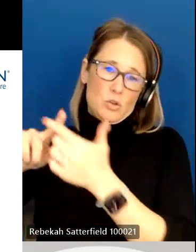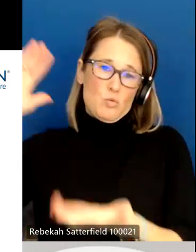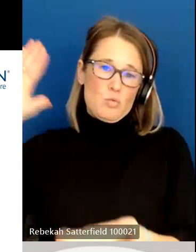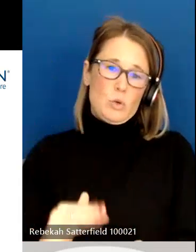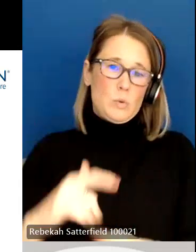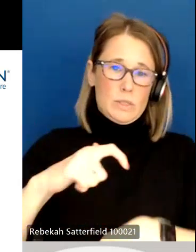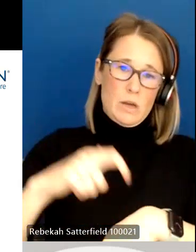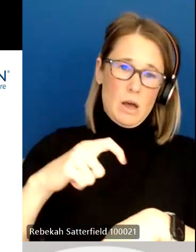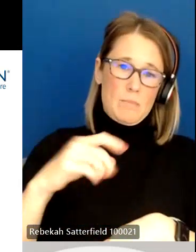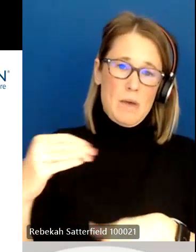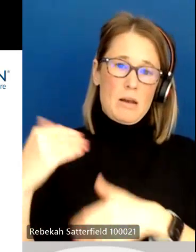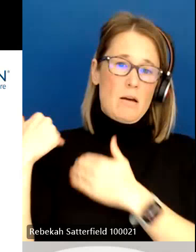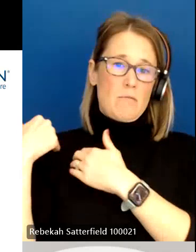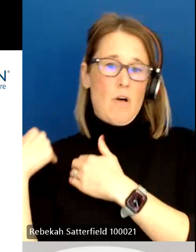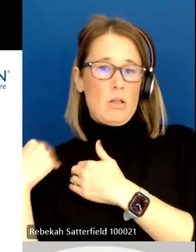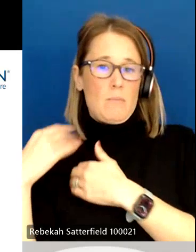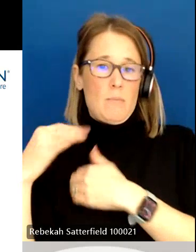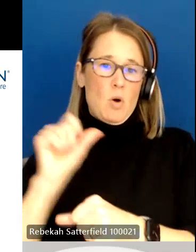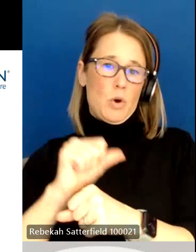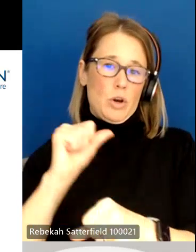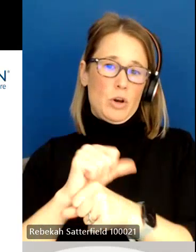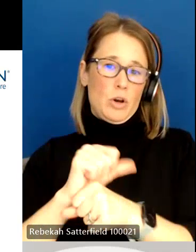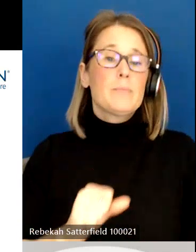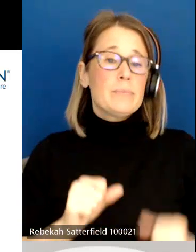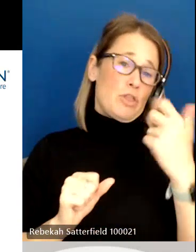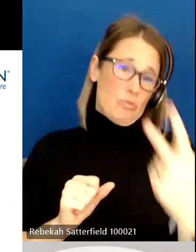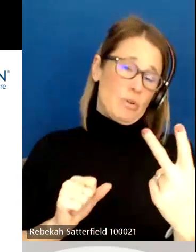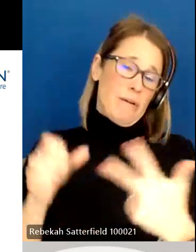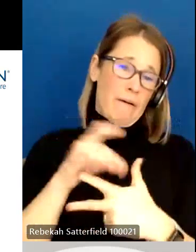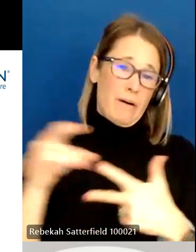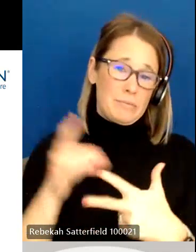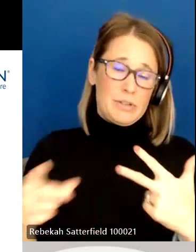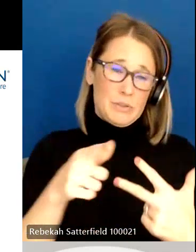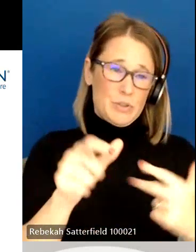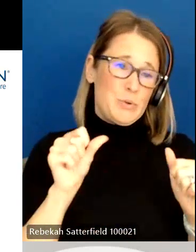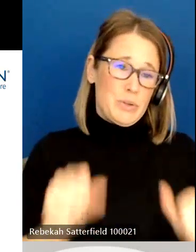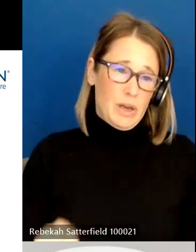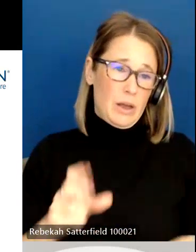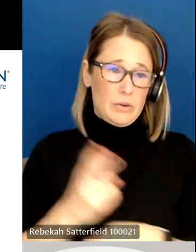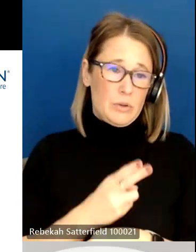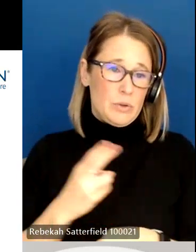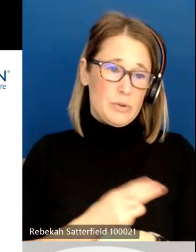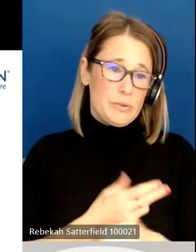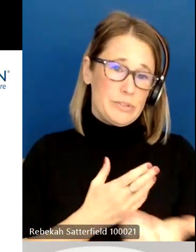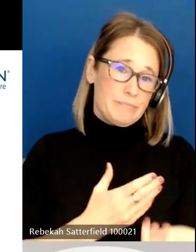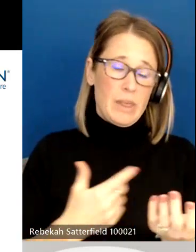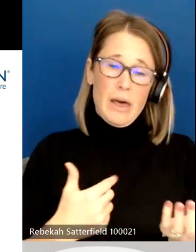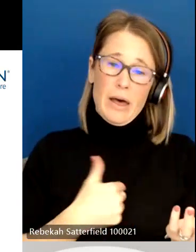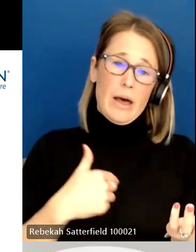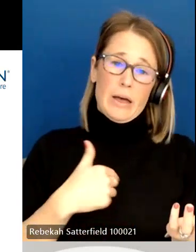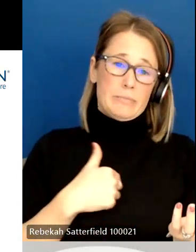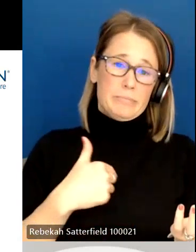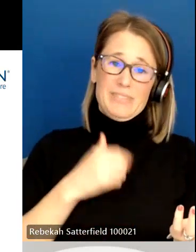work uh so those are three options um that you can utilize um I didn't I've never utilized the last